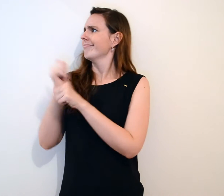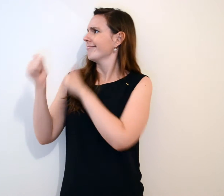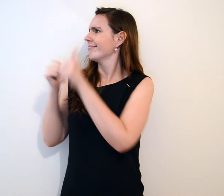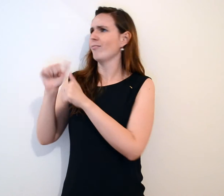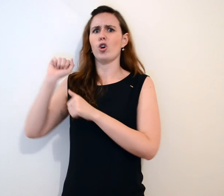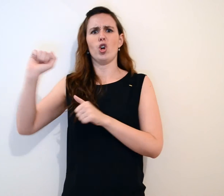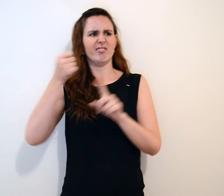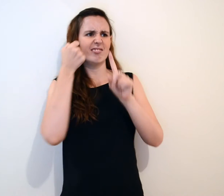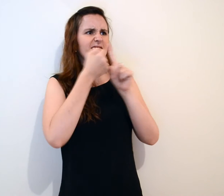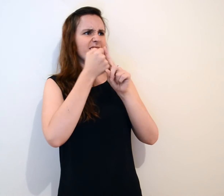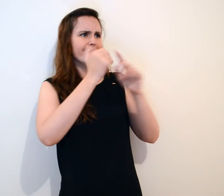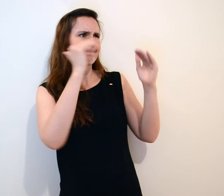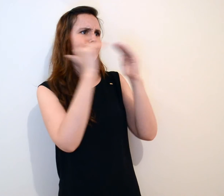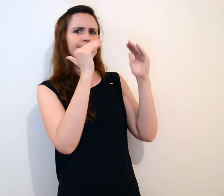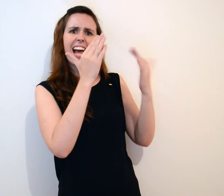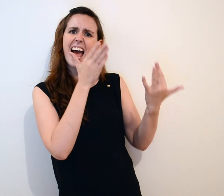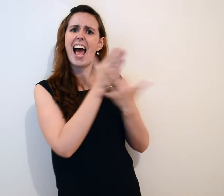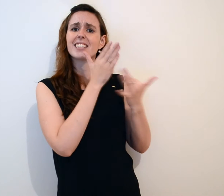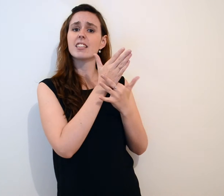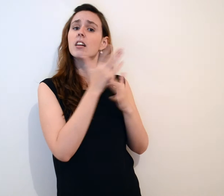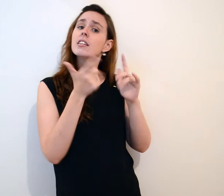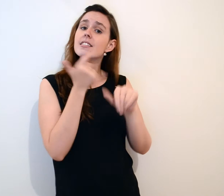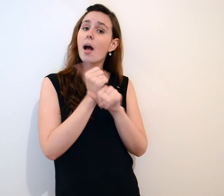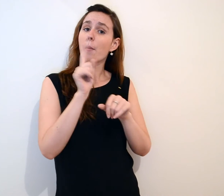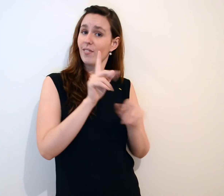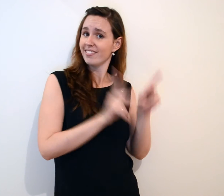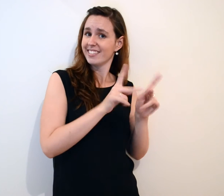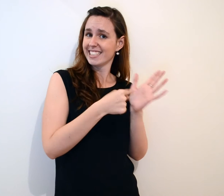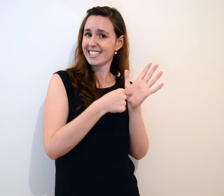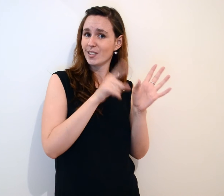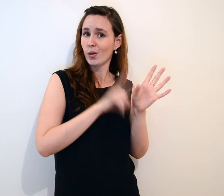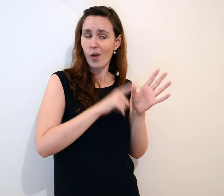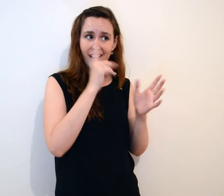did lots of brilliant work and fought hard for access and equality for the deaf community in Australia.